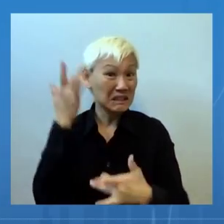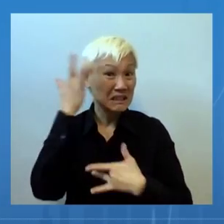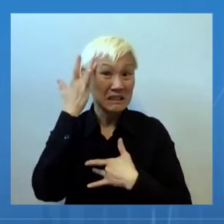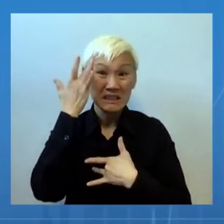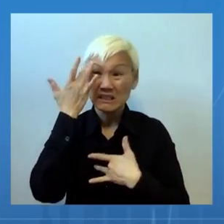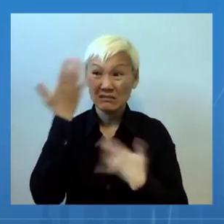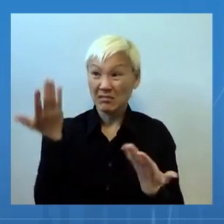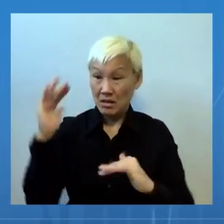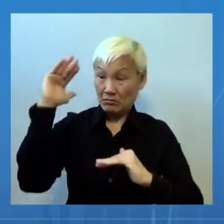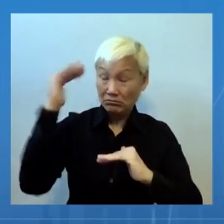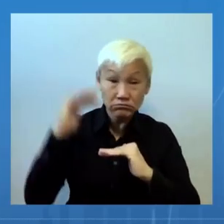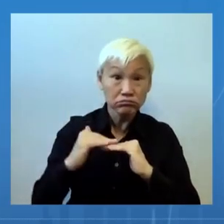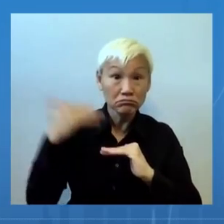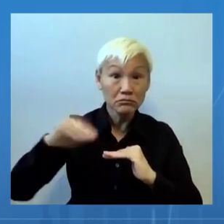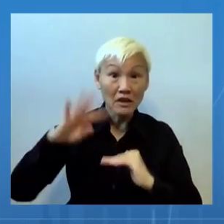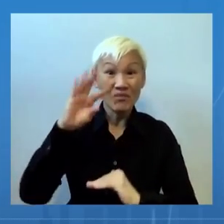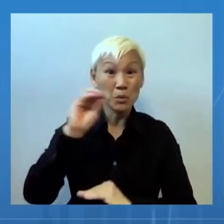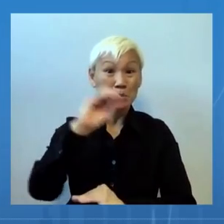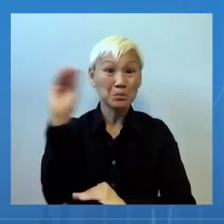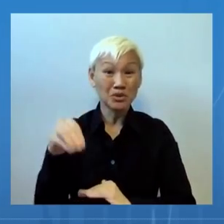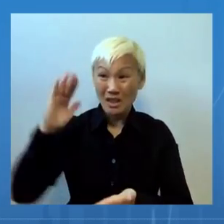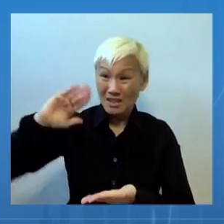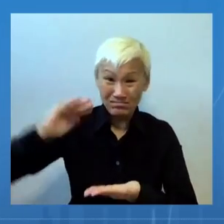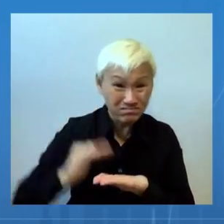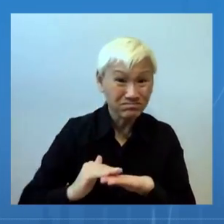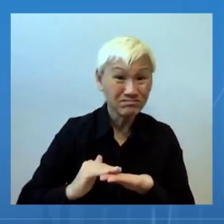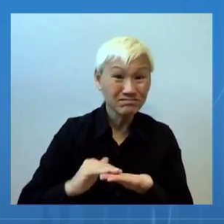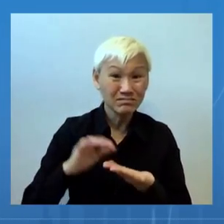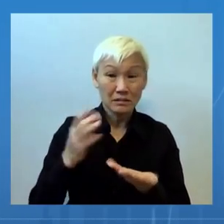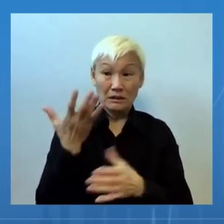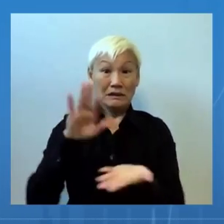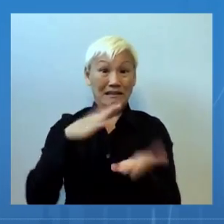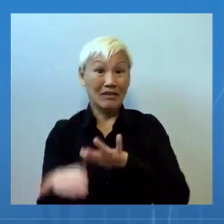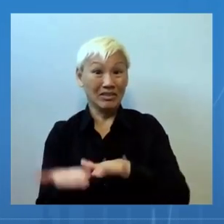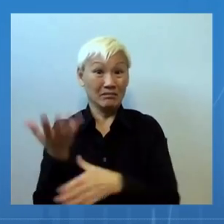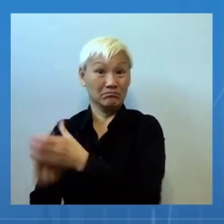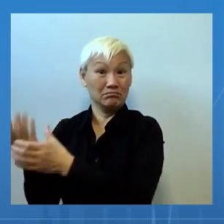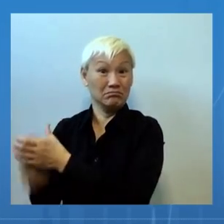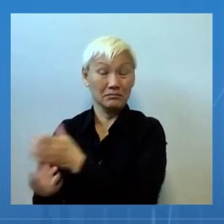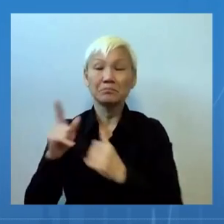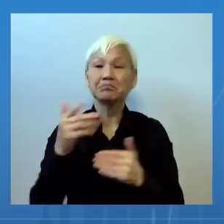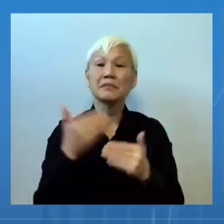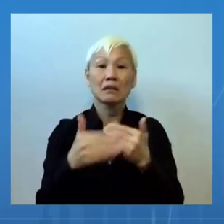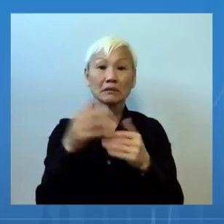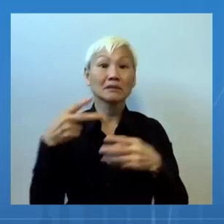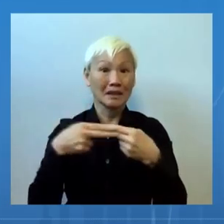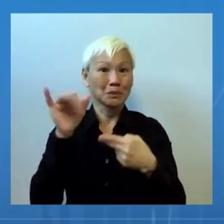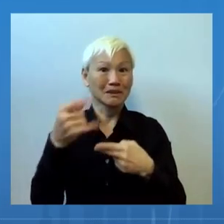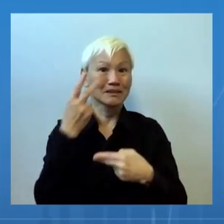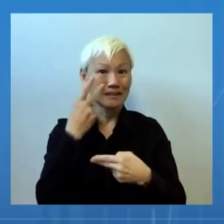This is dramatically seen on the next slide, which is a series of Kaplan–Meier plots,